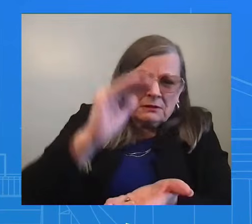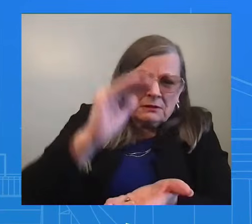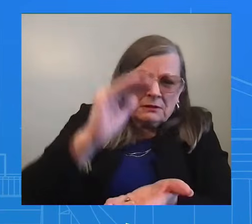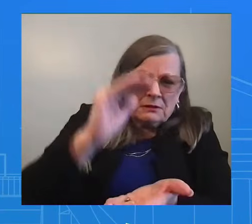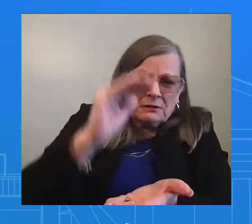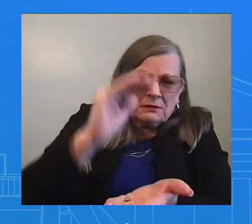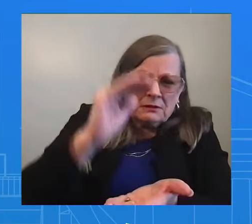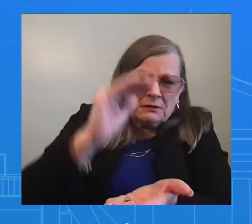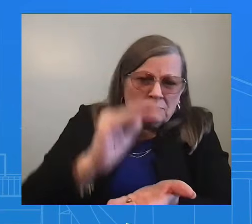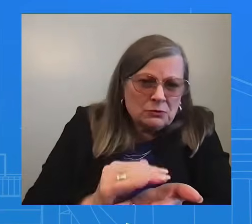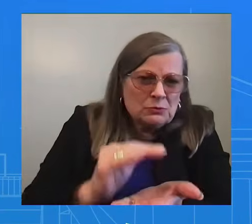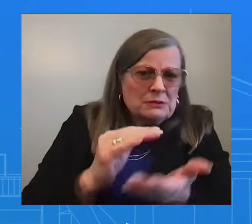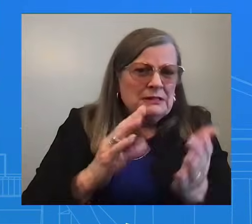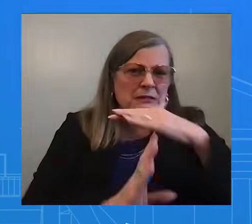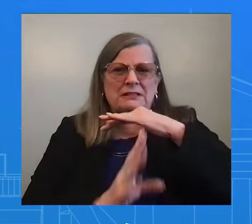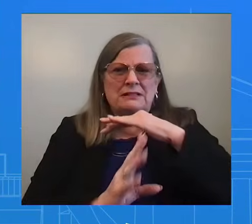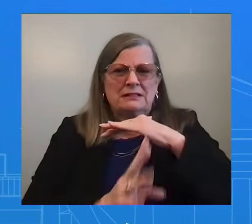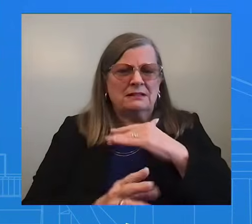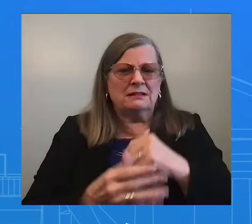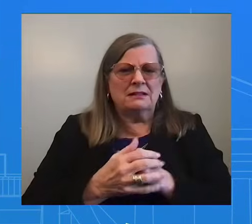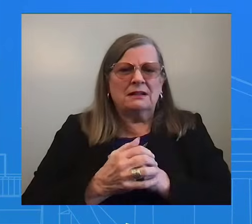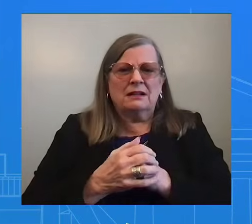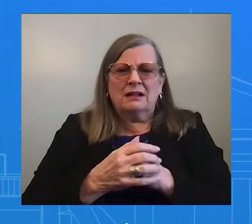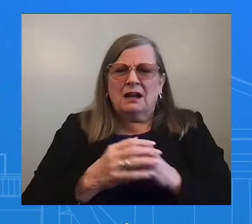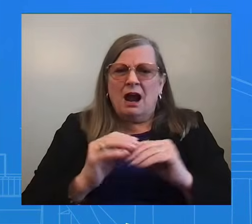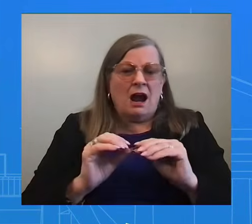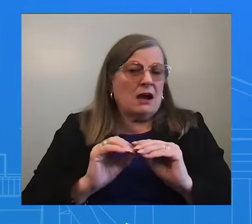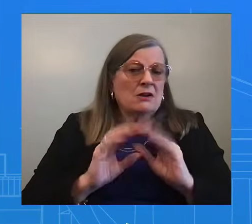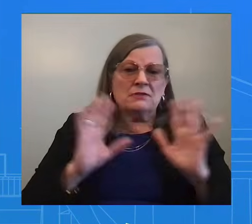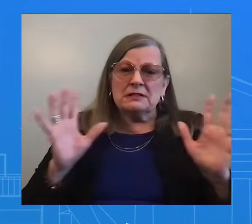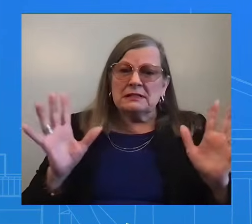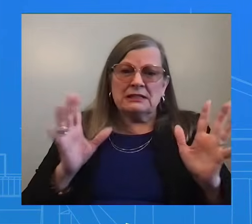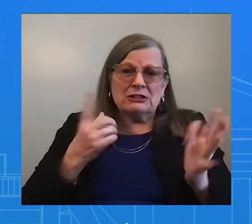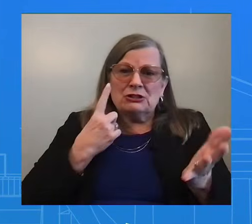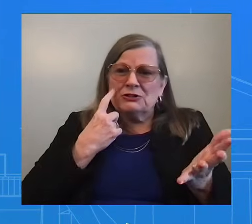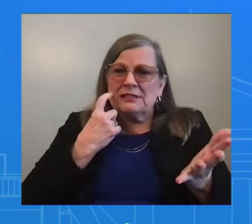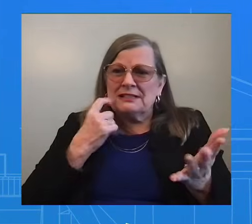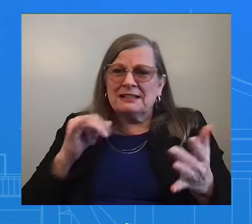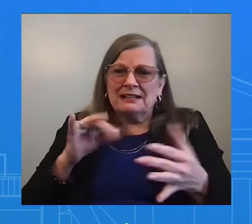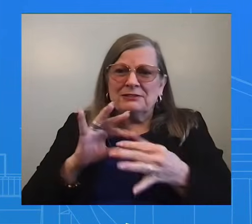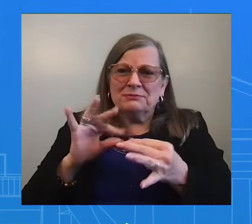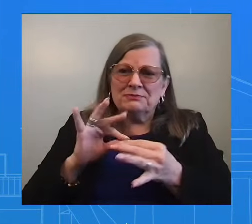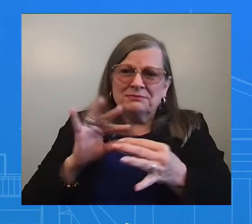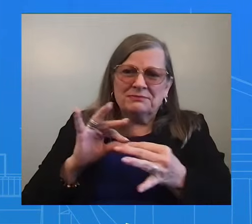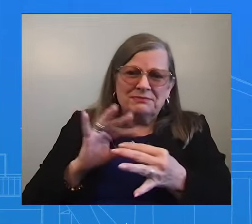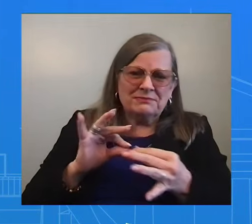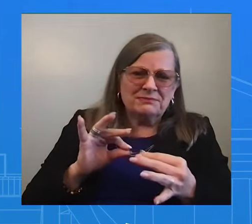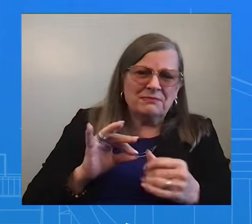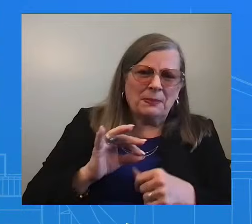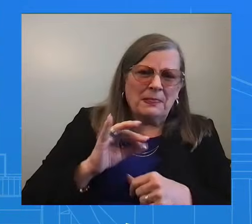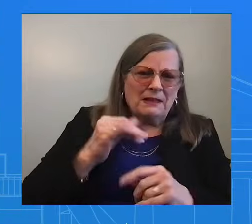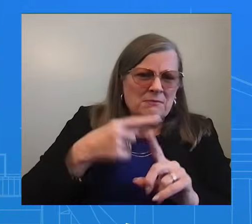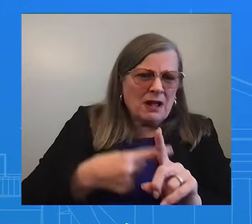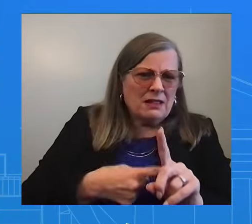as I just said, in recent weeks and months now, seen a spike -- a significant spike in the migratory flow and the presence at the border.